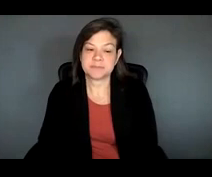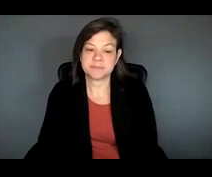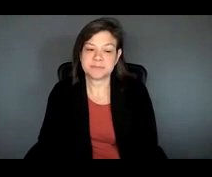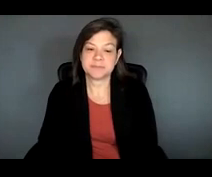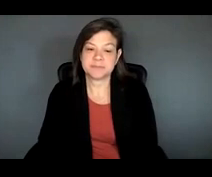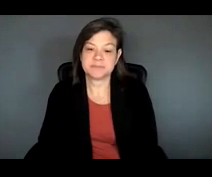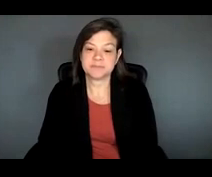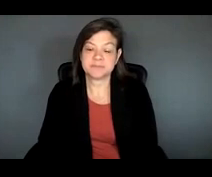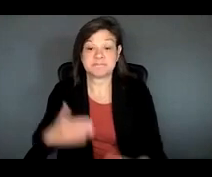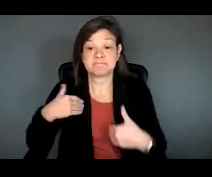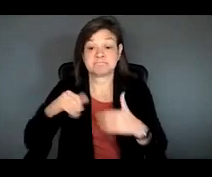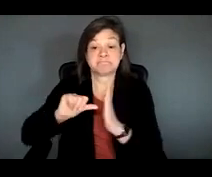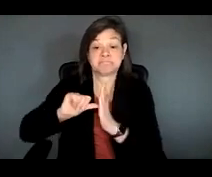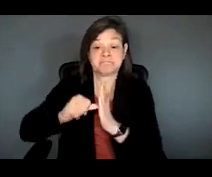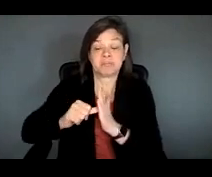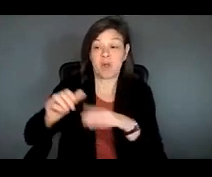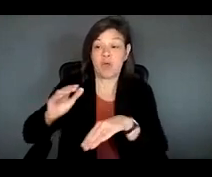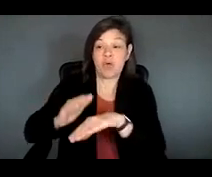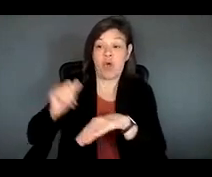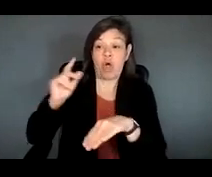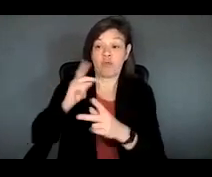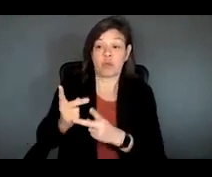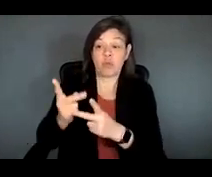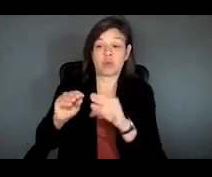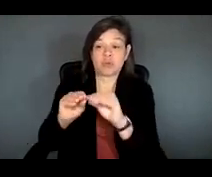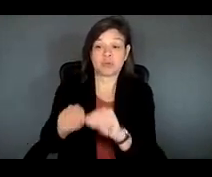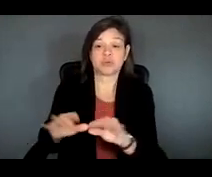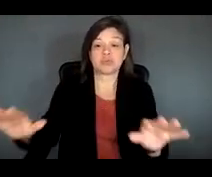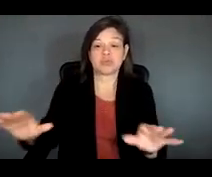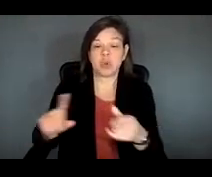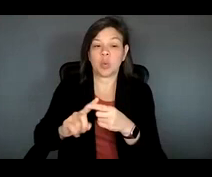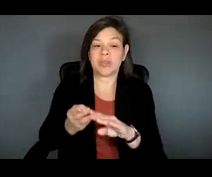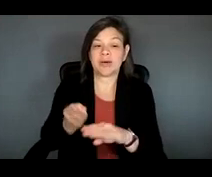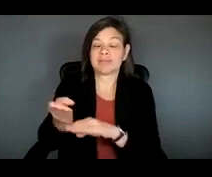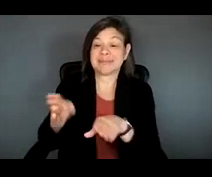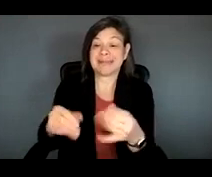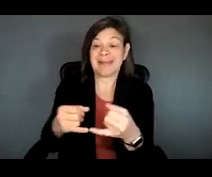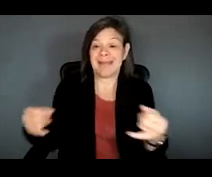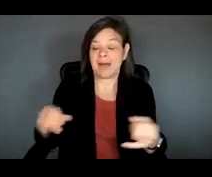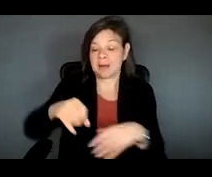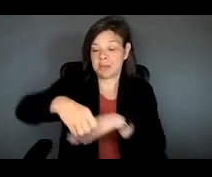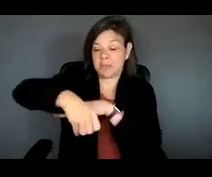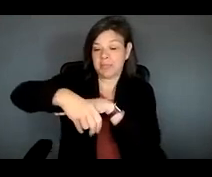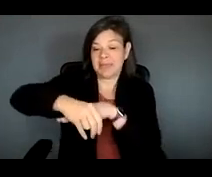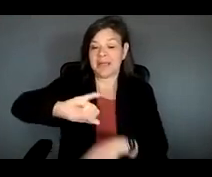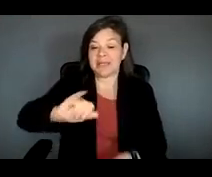that the call for proposals went out with a submission deadline of midnight, January 1st.